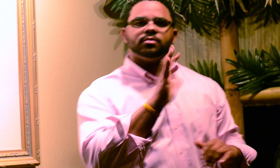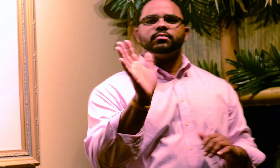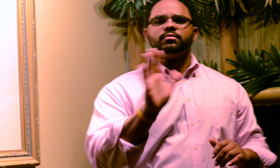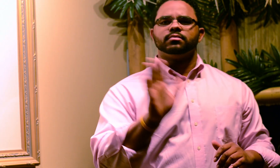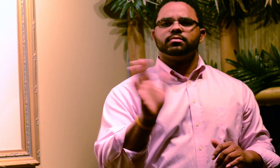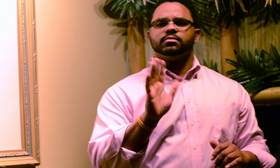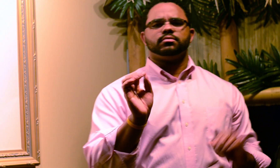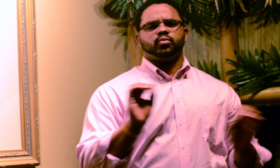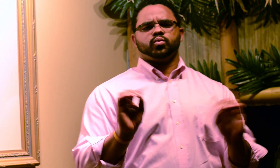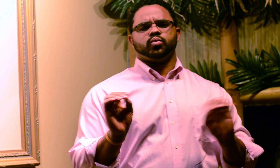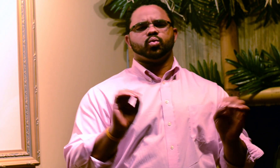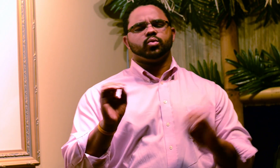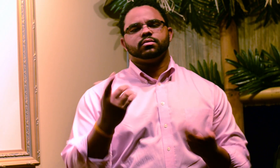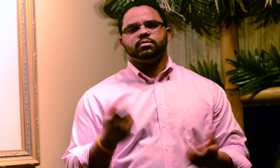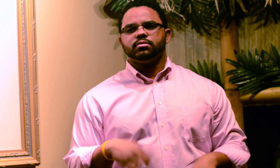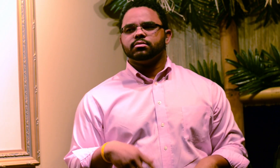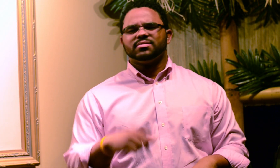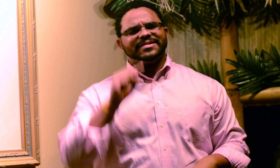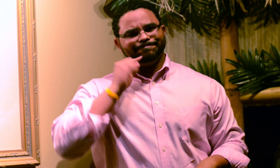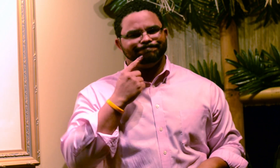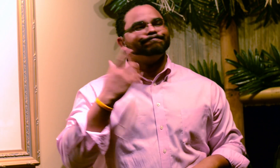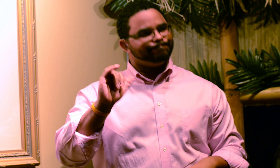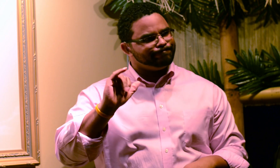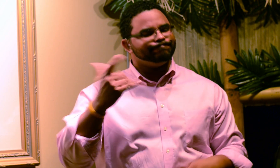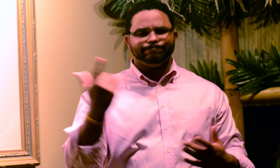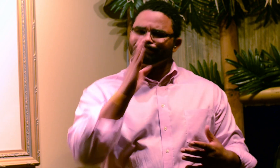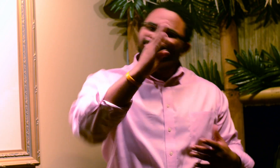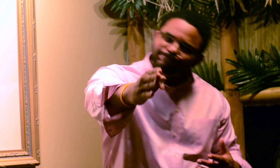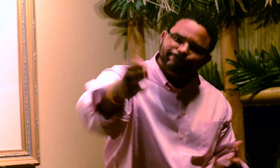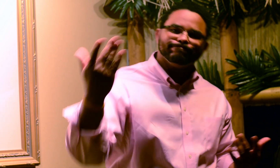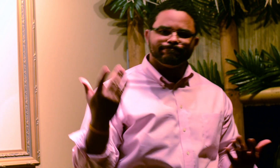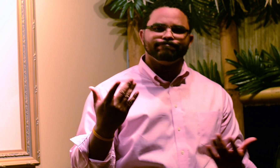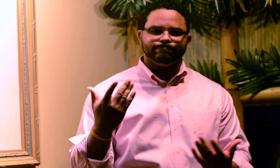No, we don't want any of that. This is a serious topic that requires straightforward answers.